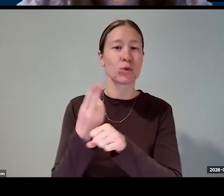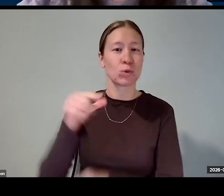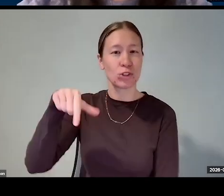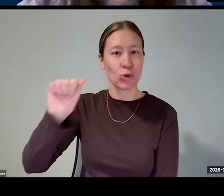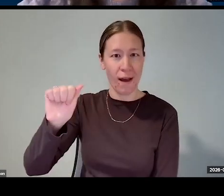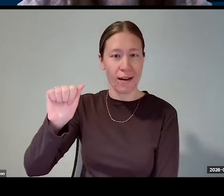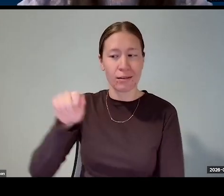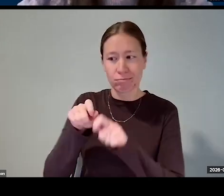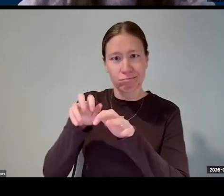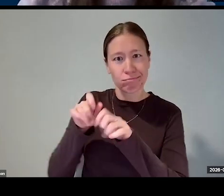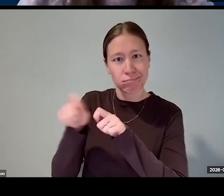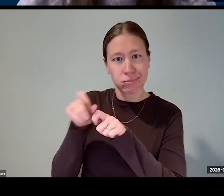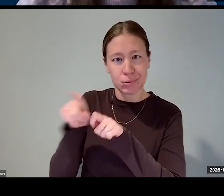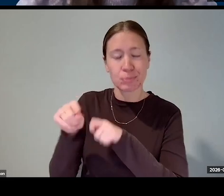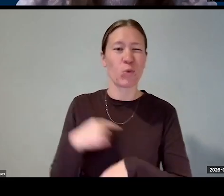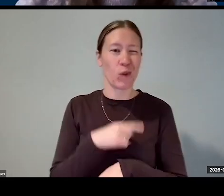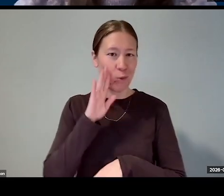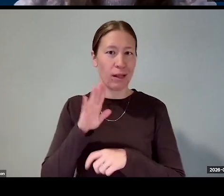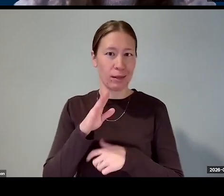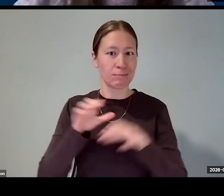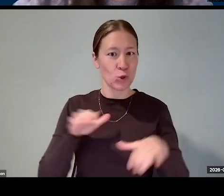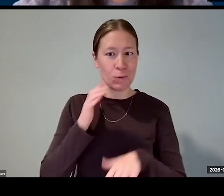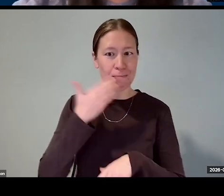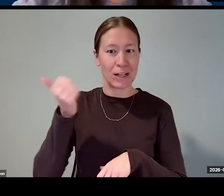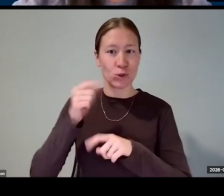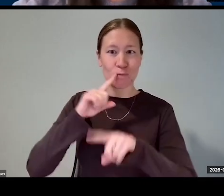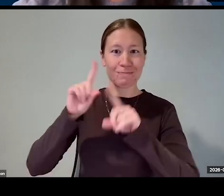and we will try to answer as many as we can live.